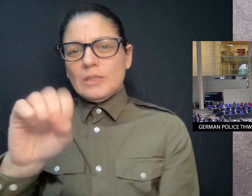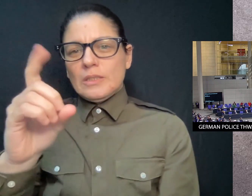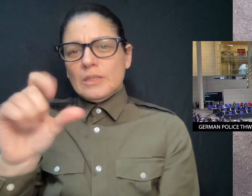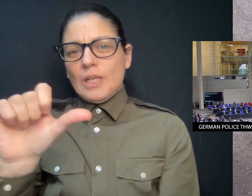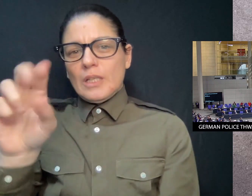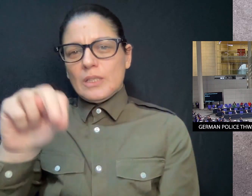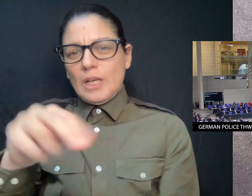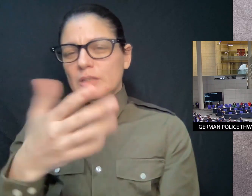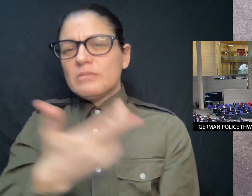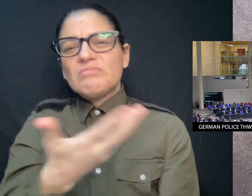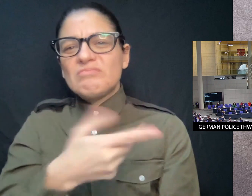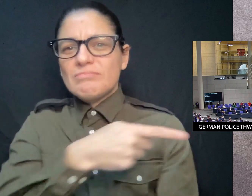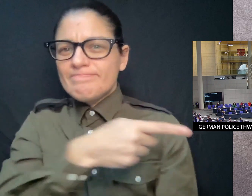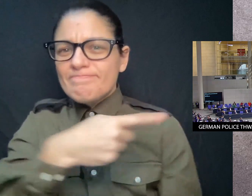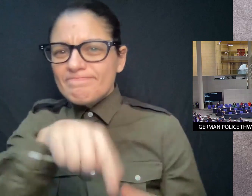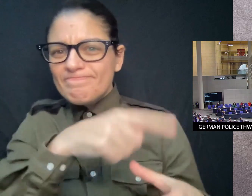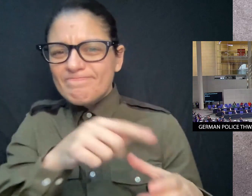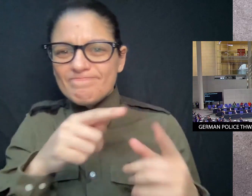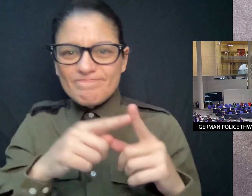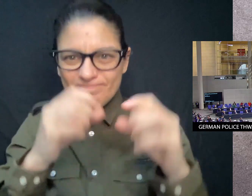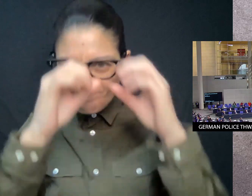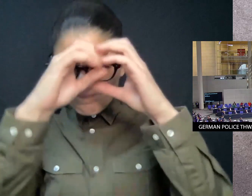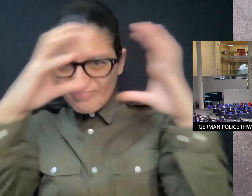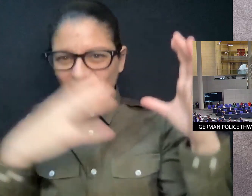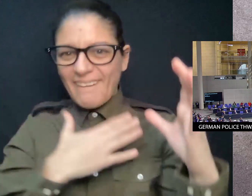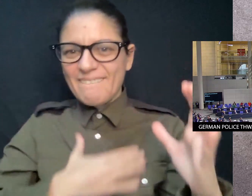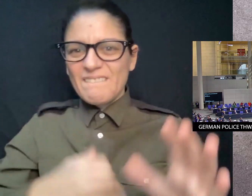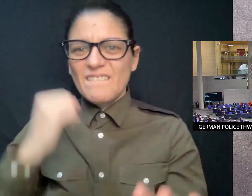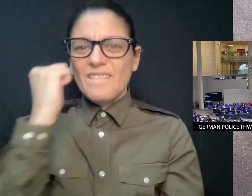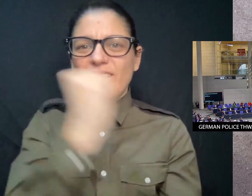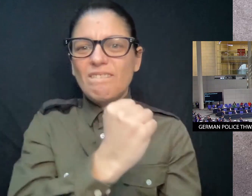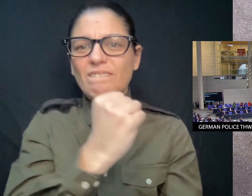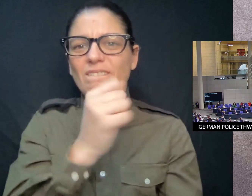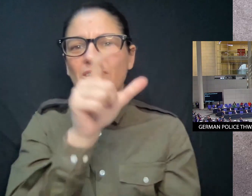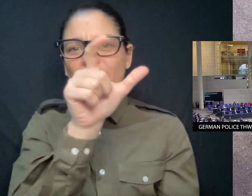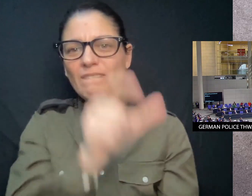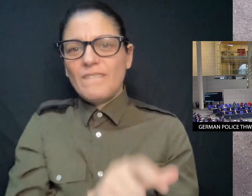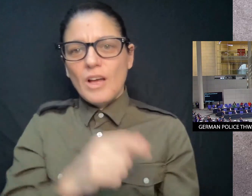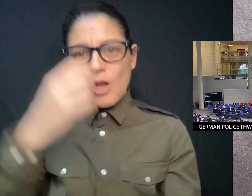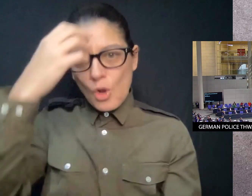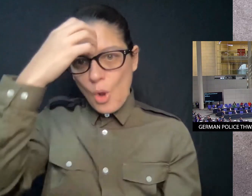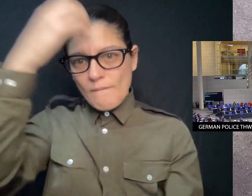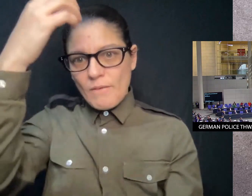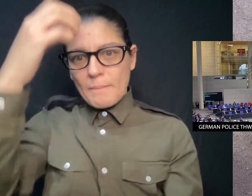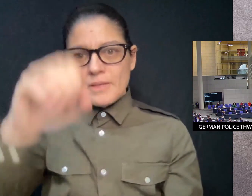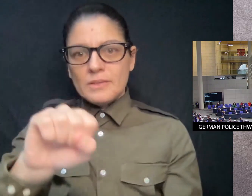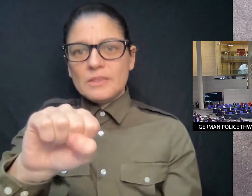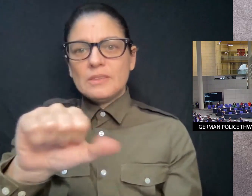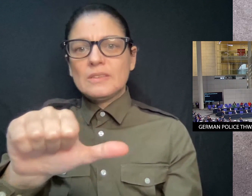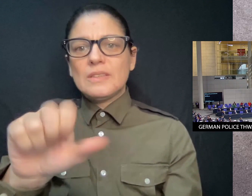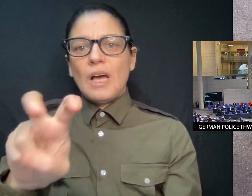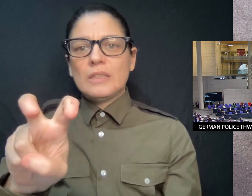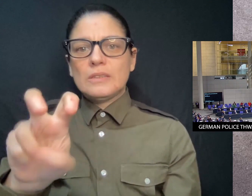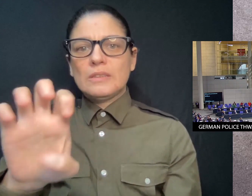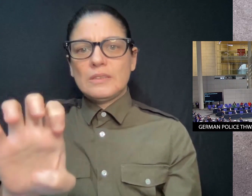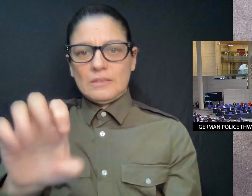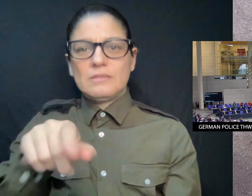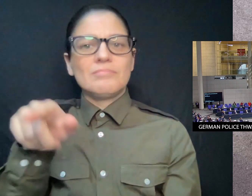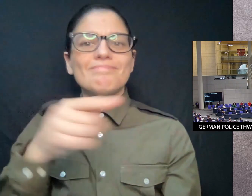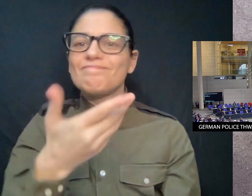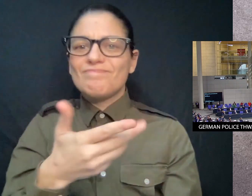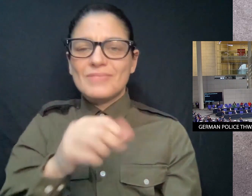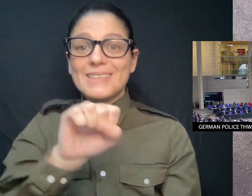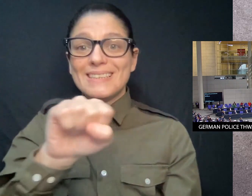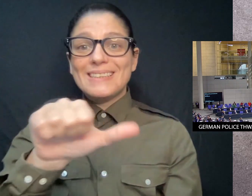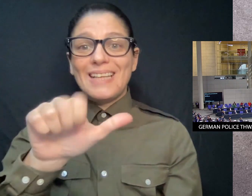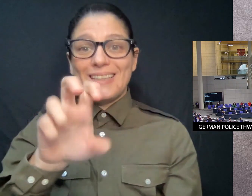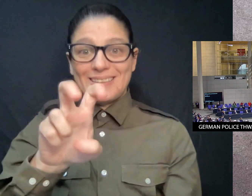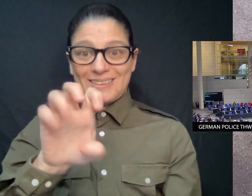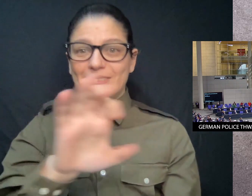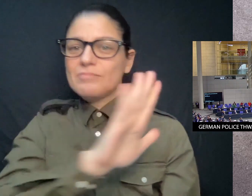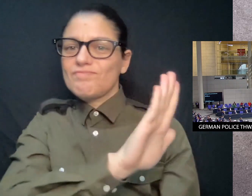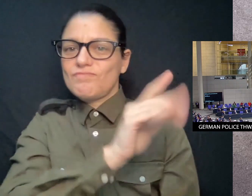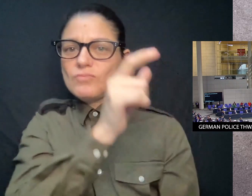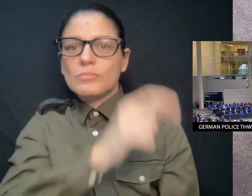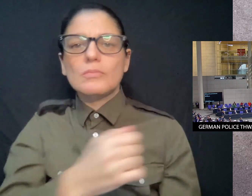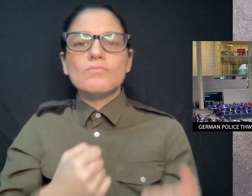Dresden for allegedly plotting to assassinate the governor of Saxony who is pro-vaccine